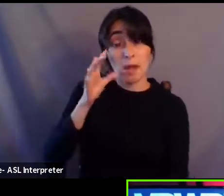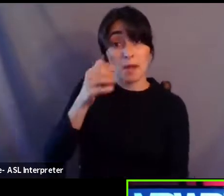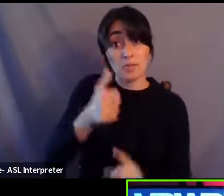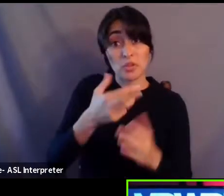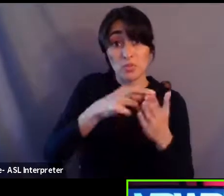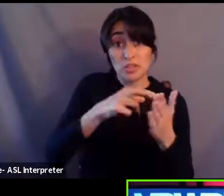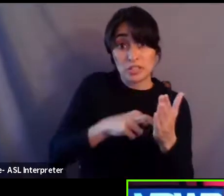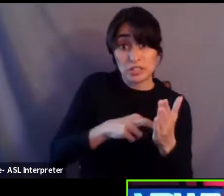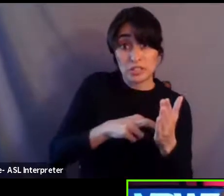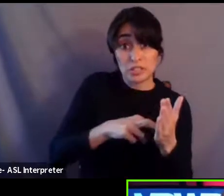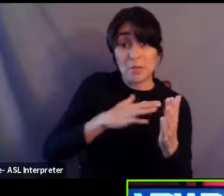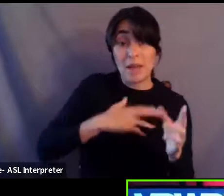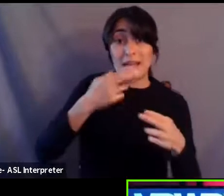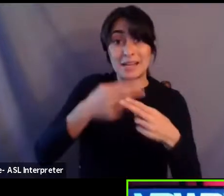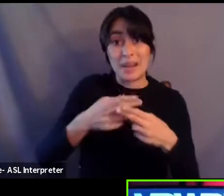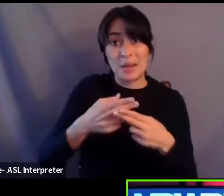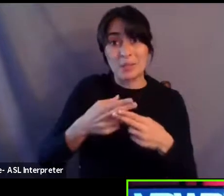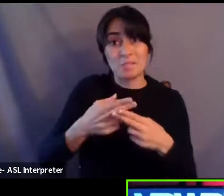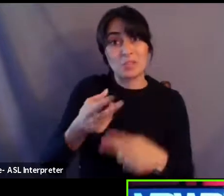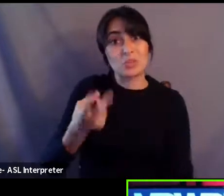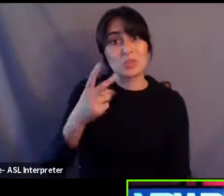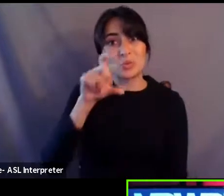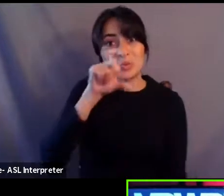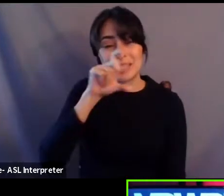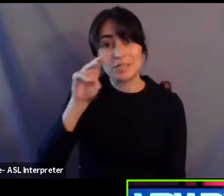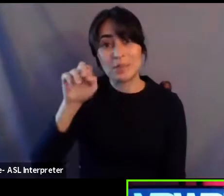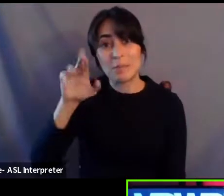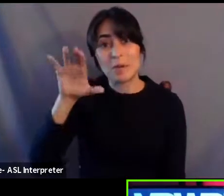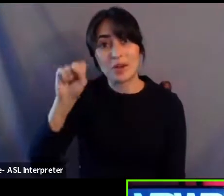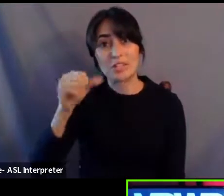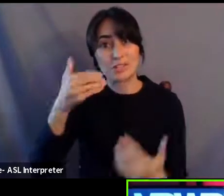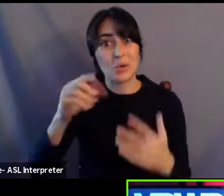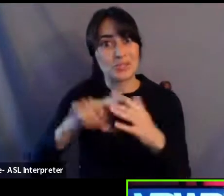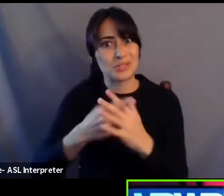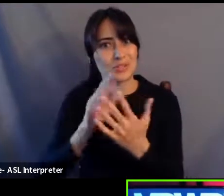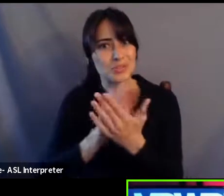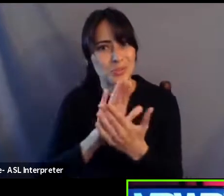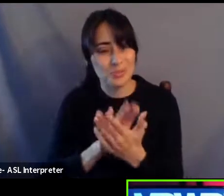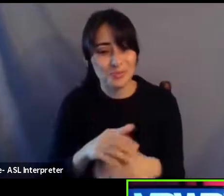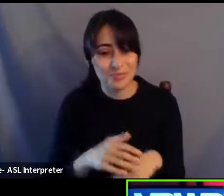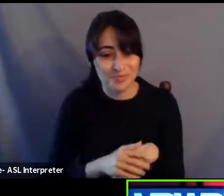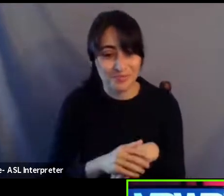Eagles Marcus to begin enrolling in school. It came close to the time when they were